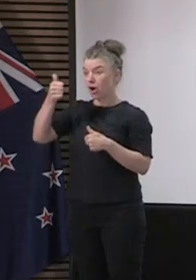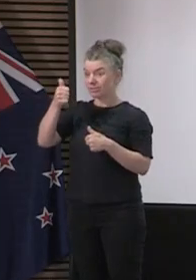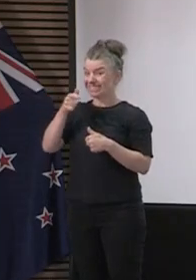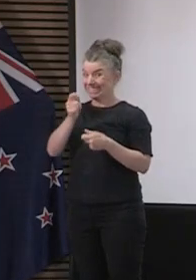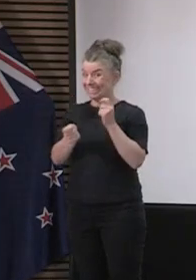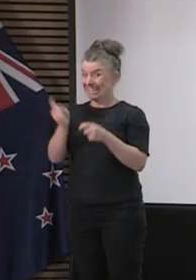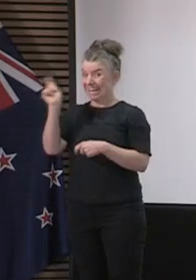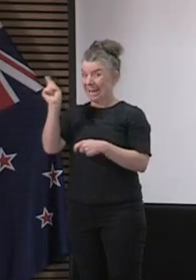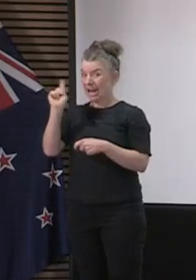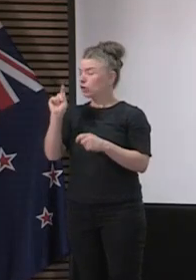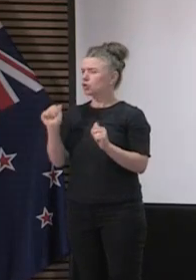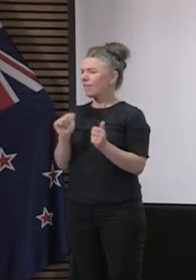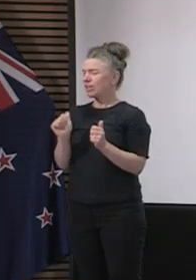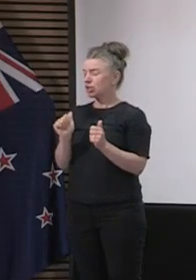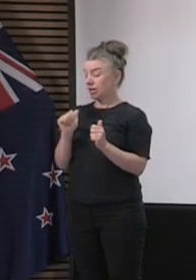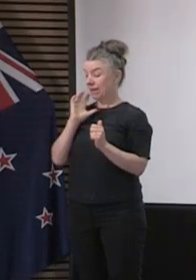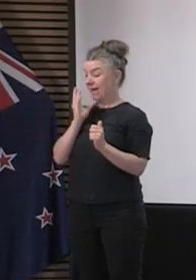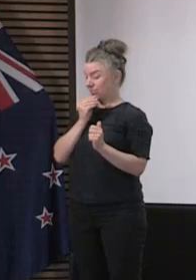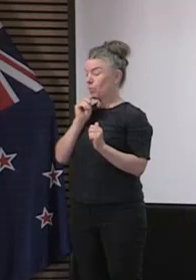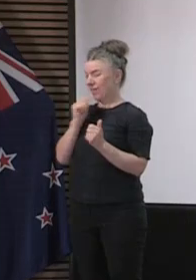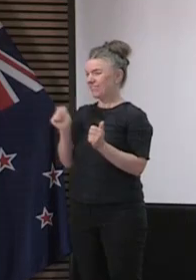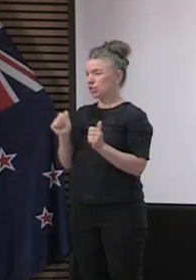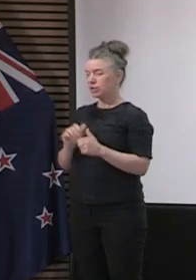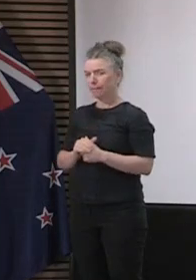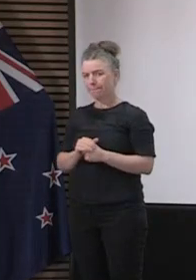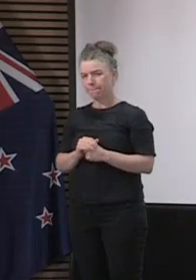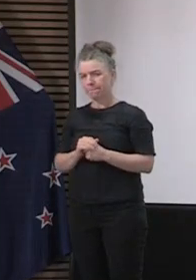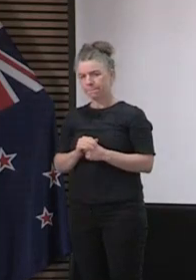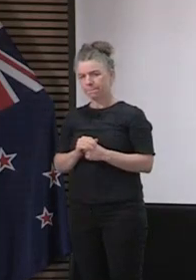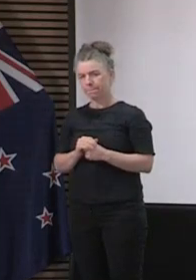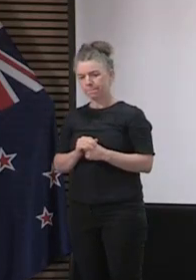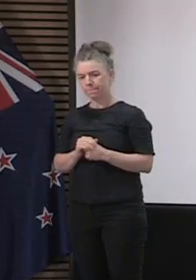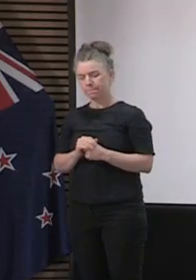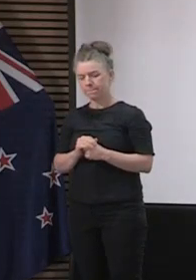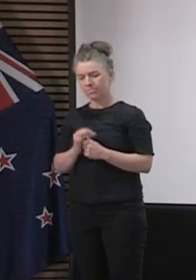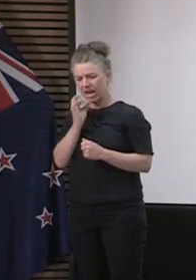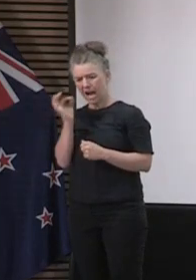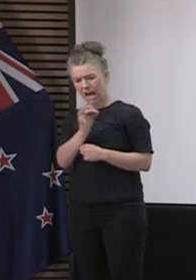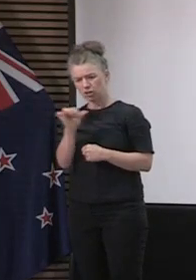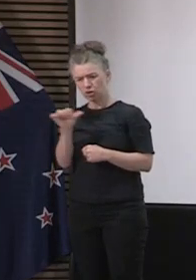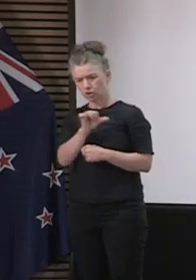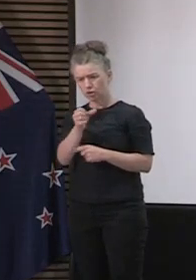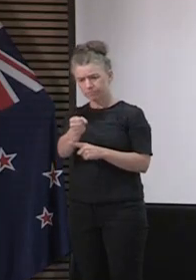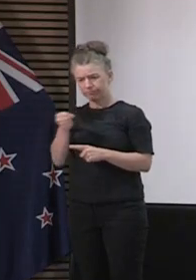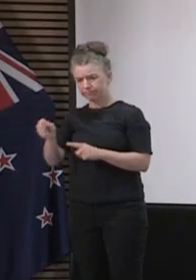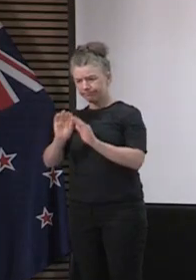this morning with the medical officer of health up there, and that testing is happening